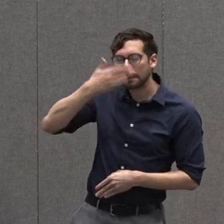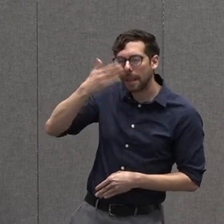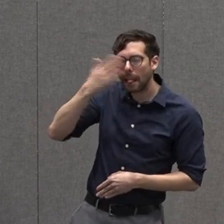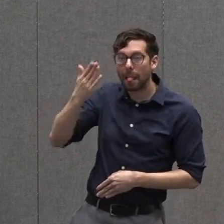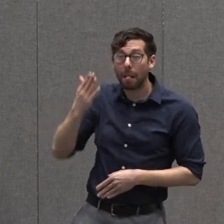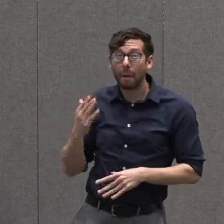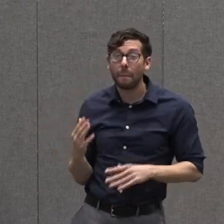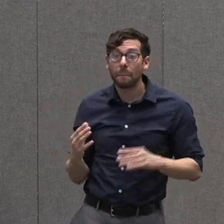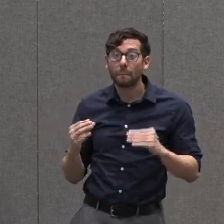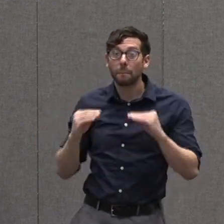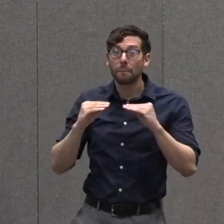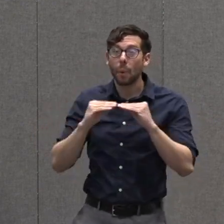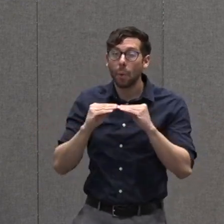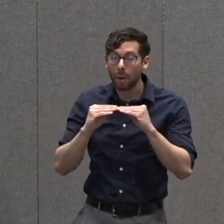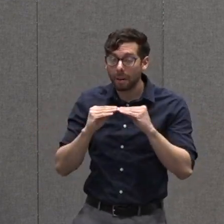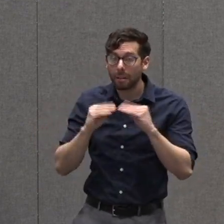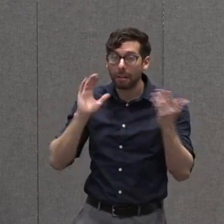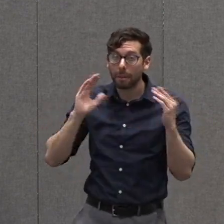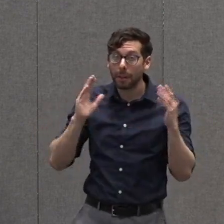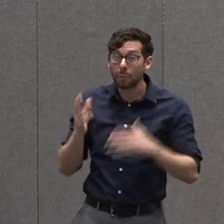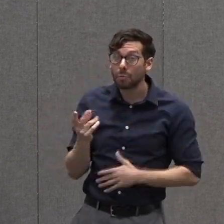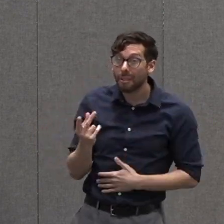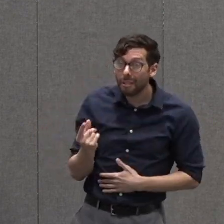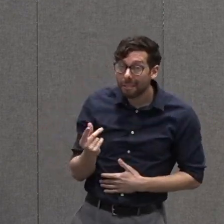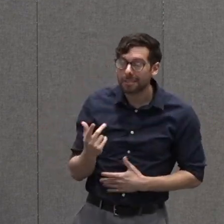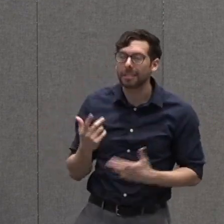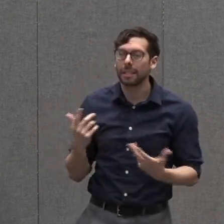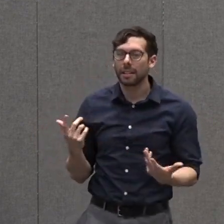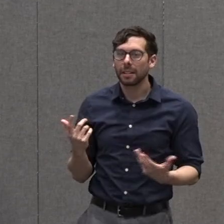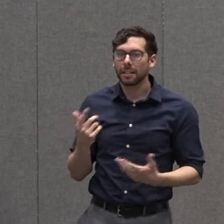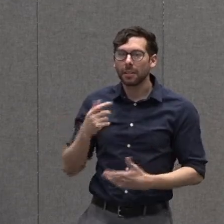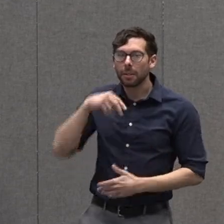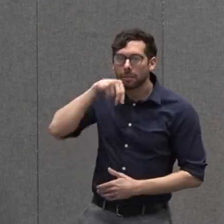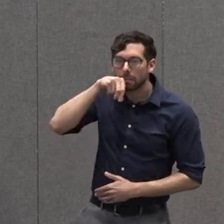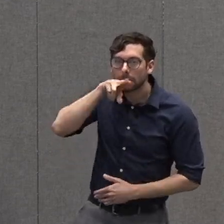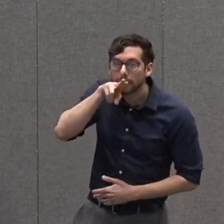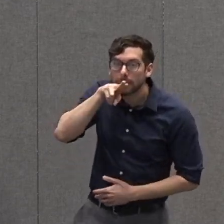So the tongue flicks out, they pick up odors in the air.